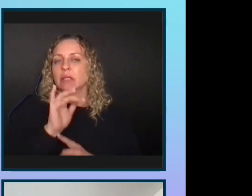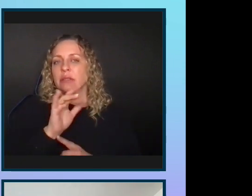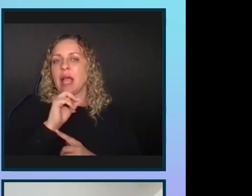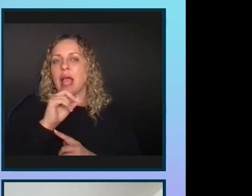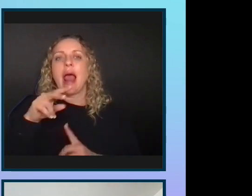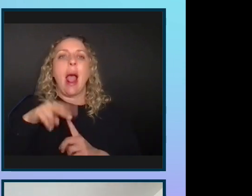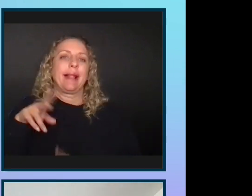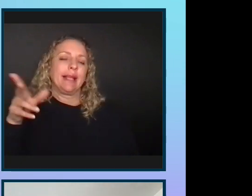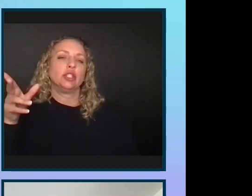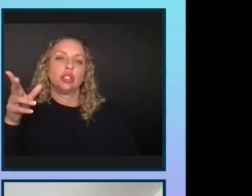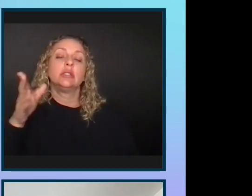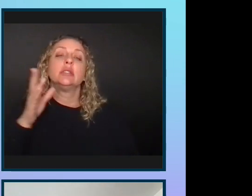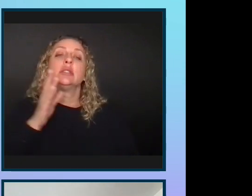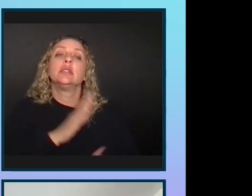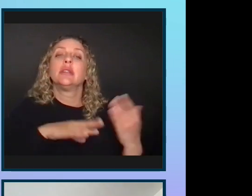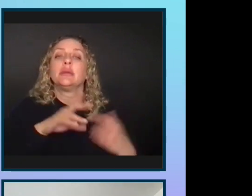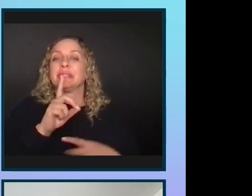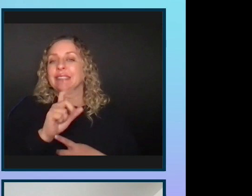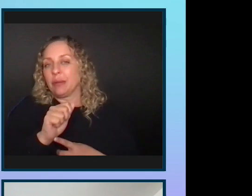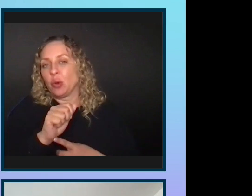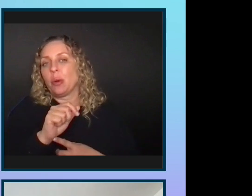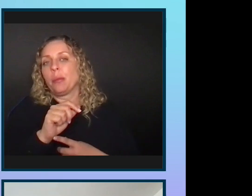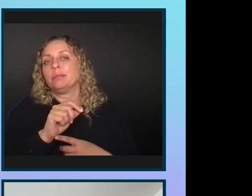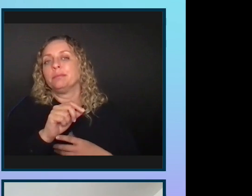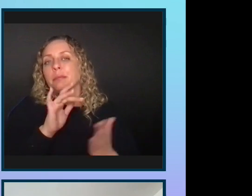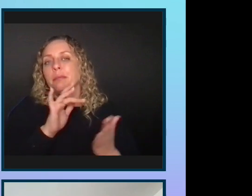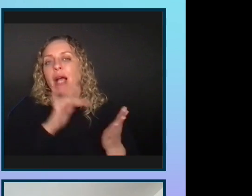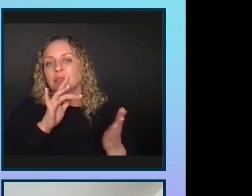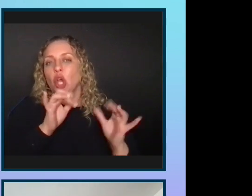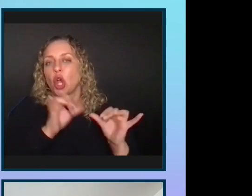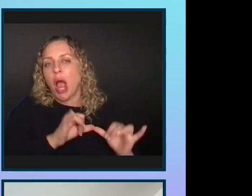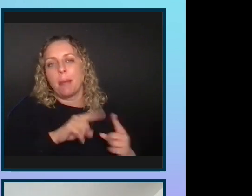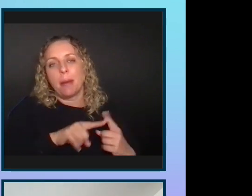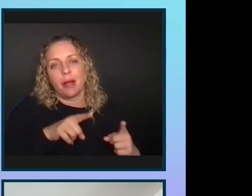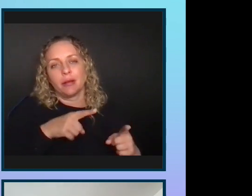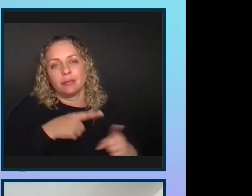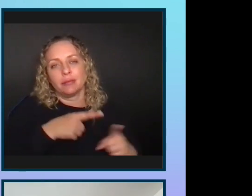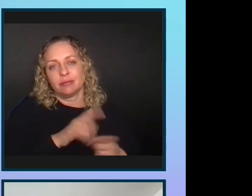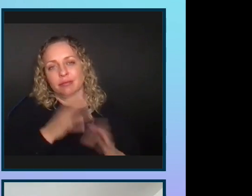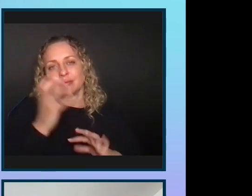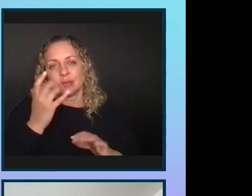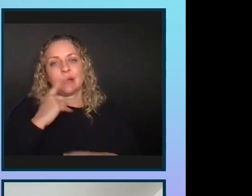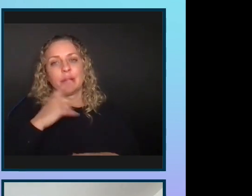Now disabled buttons are very common, but they're also very problematic in that they usually users from getting feedback and cues